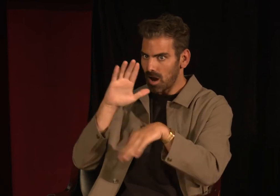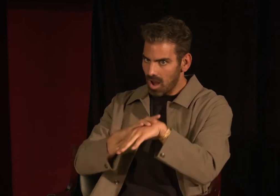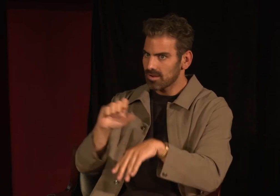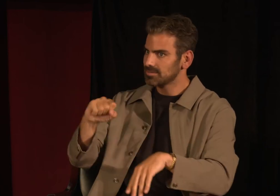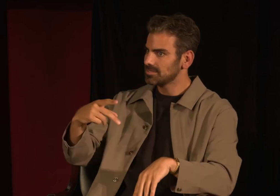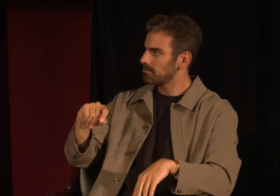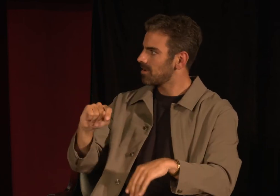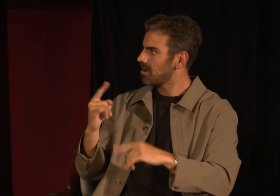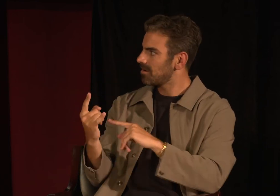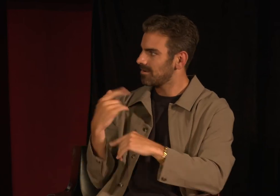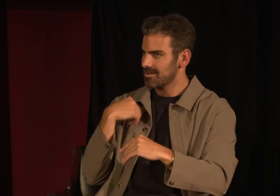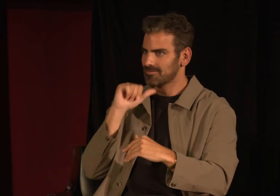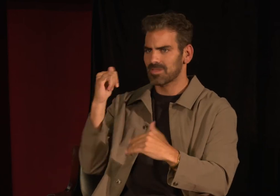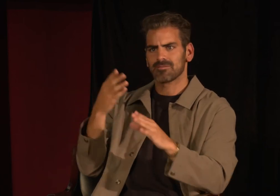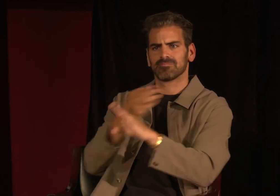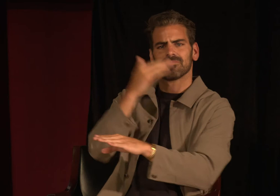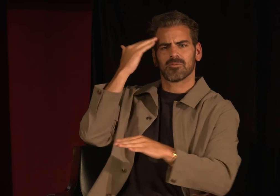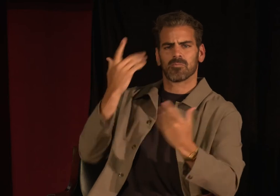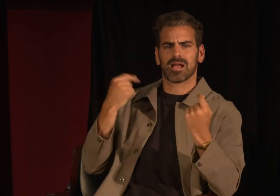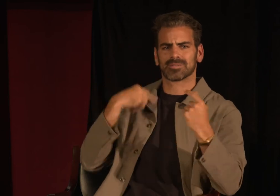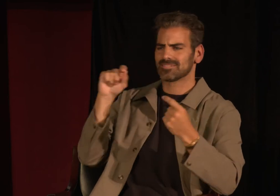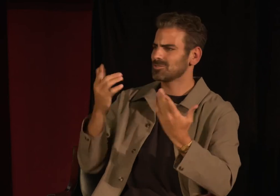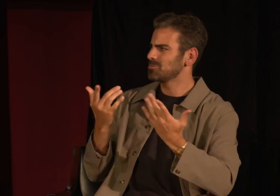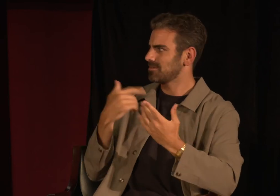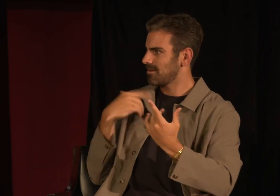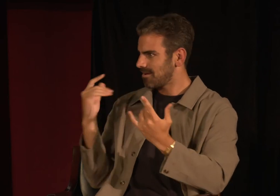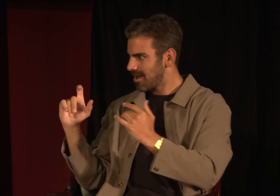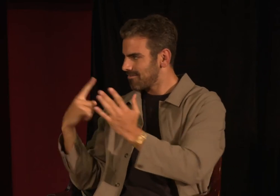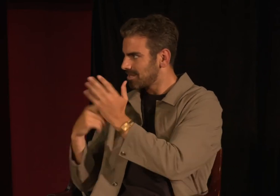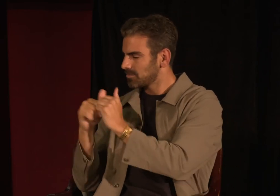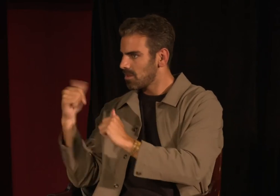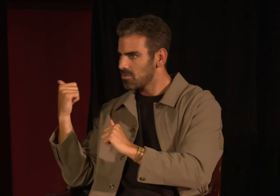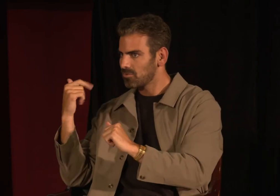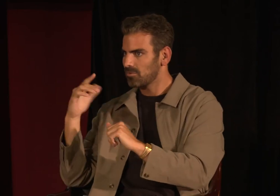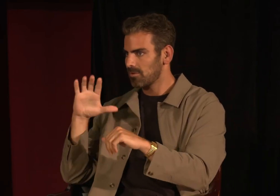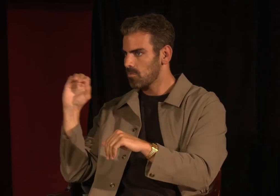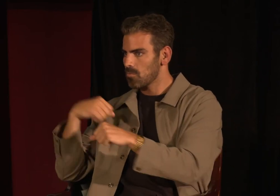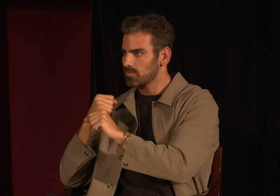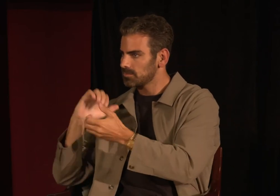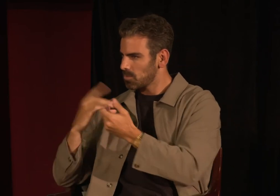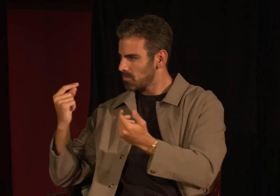I'm still learning, and I'm learning on the spot. I have to be very adaptable. Right. This isn't like I came in with some